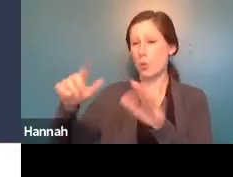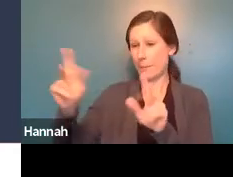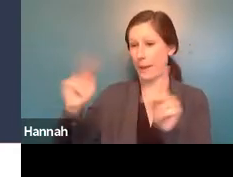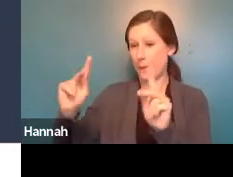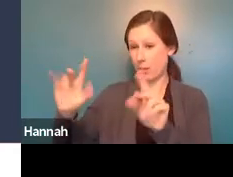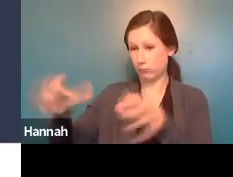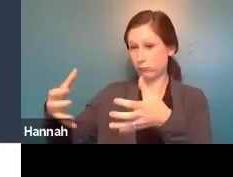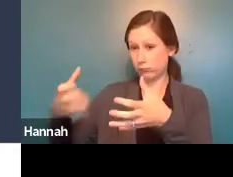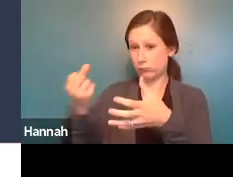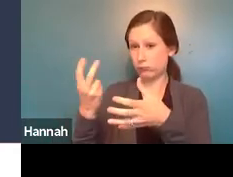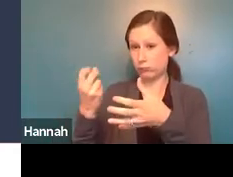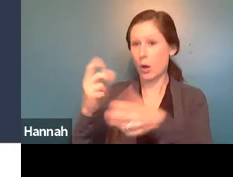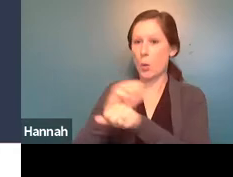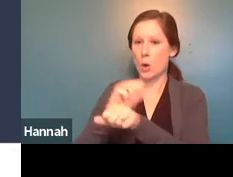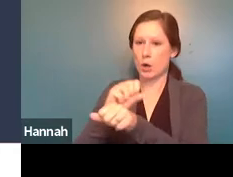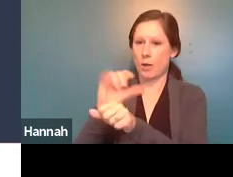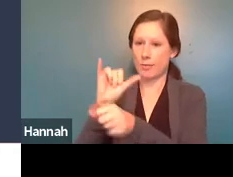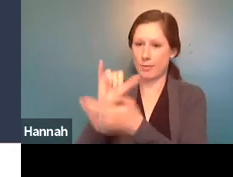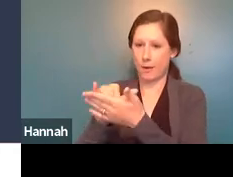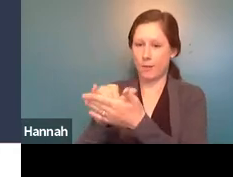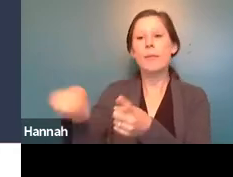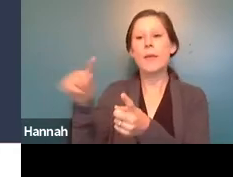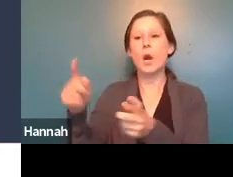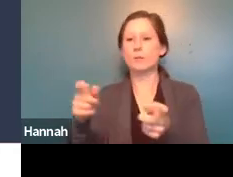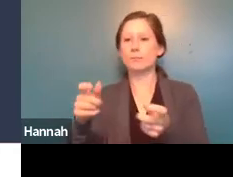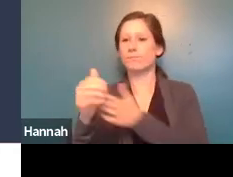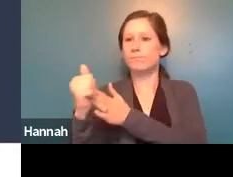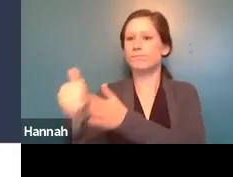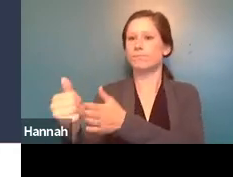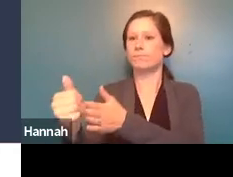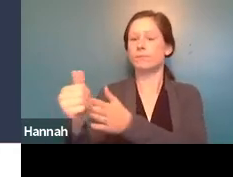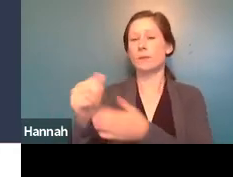they're driving it. And then it's a way for us to keep our